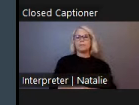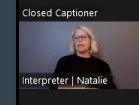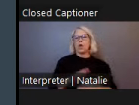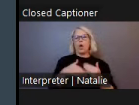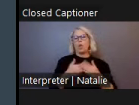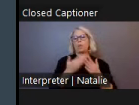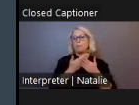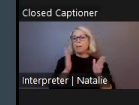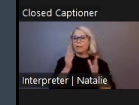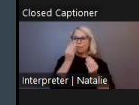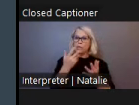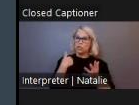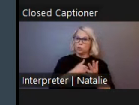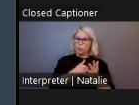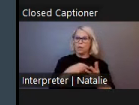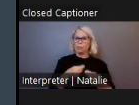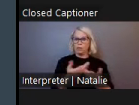that we provide in Larimer.